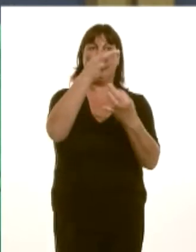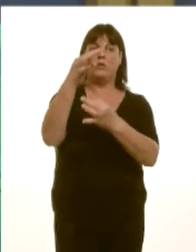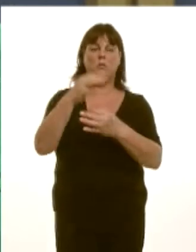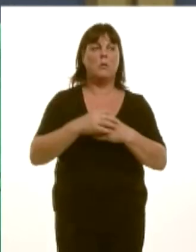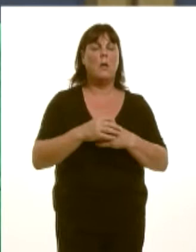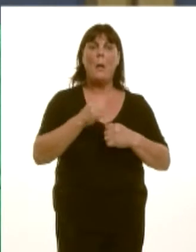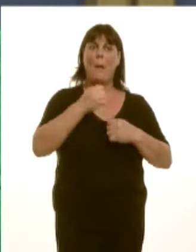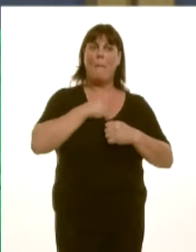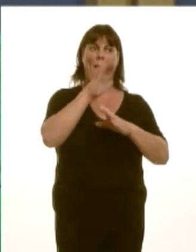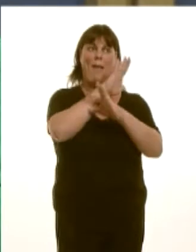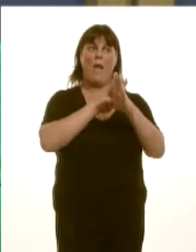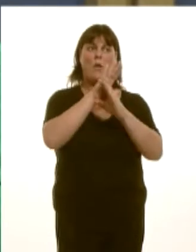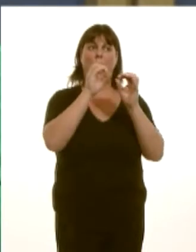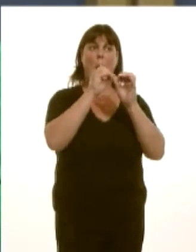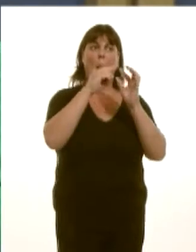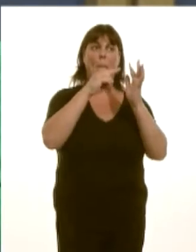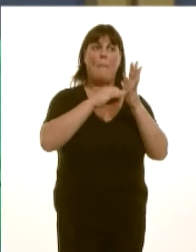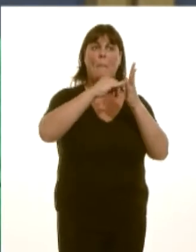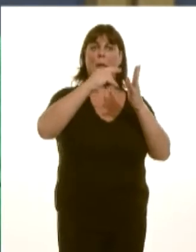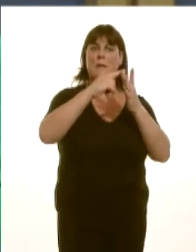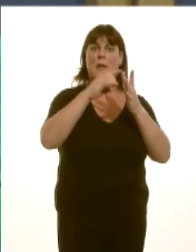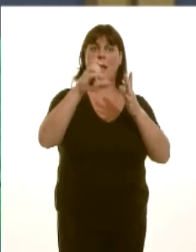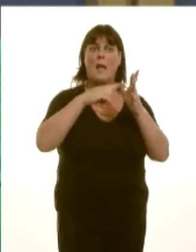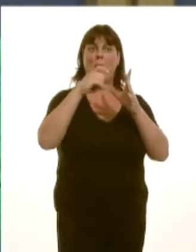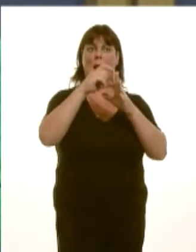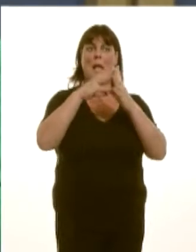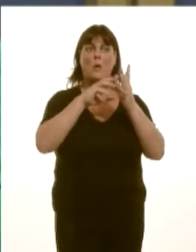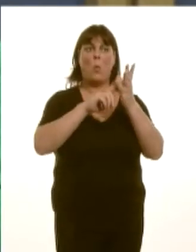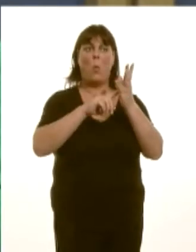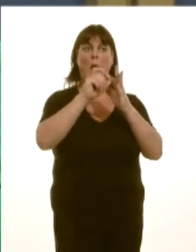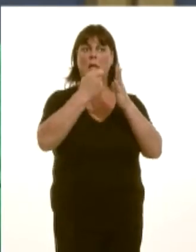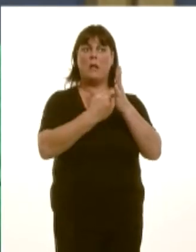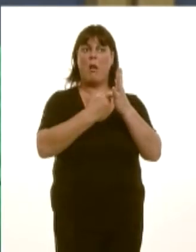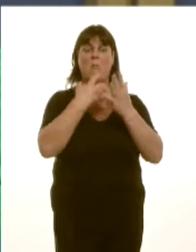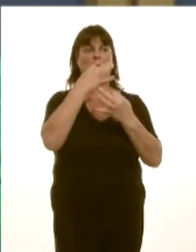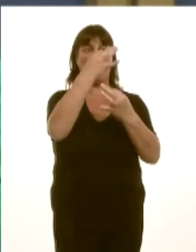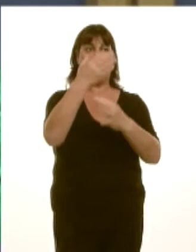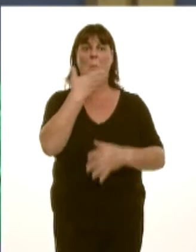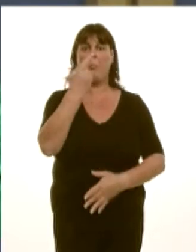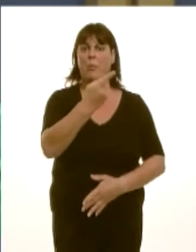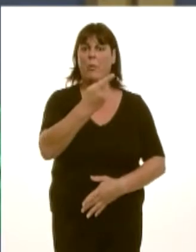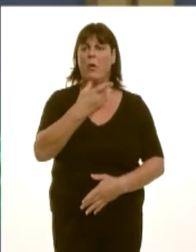As this accreditation aims to assess units on clinical quality and patient experience,